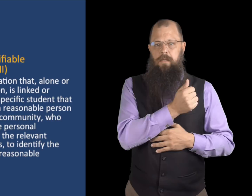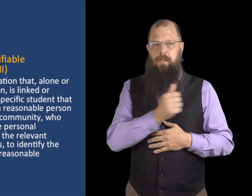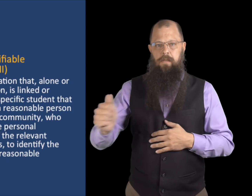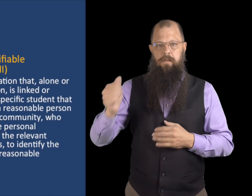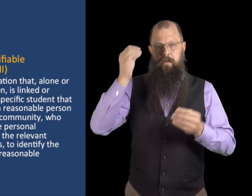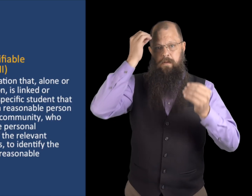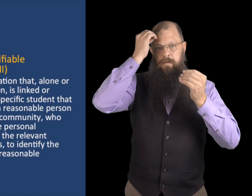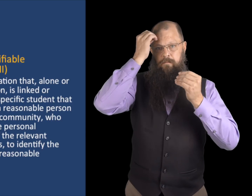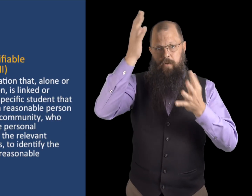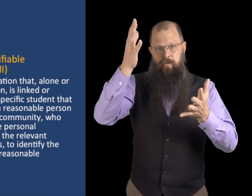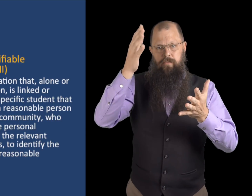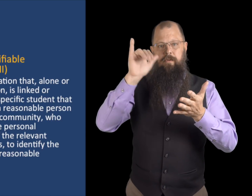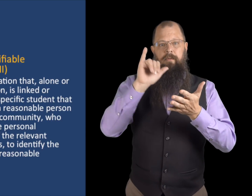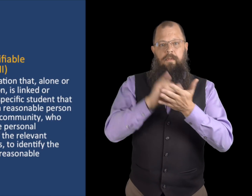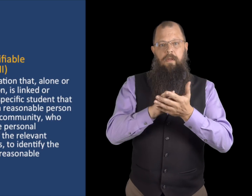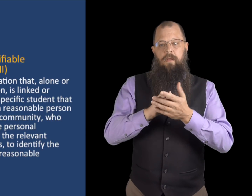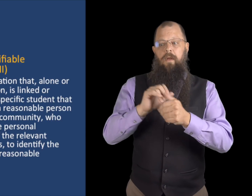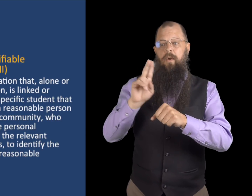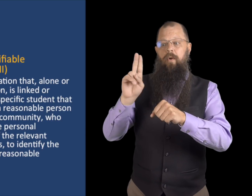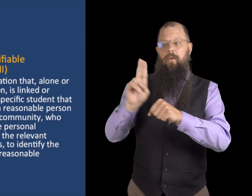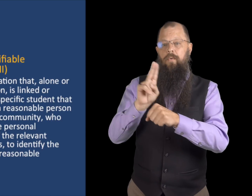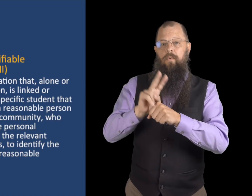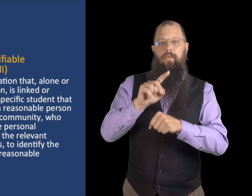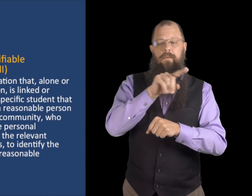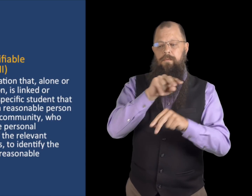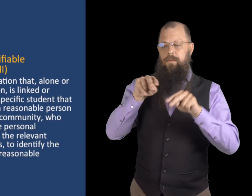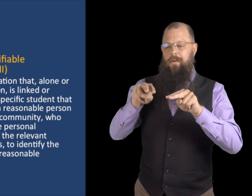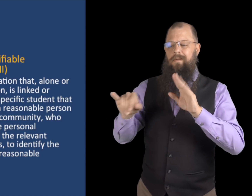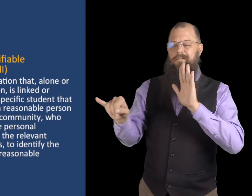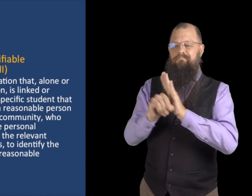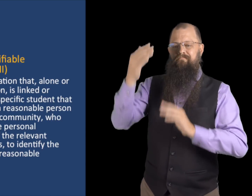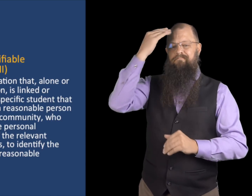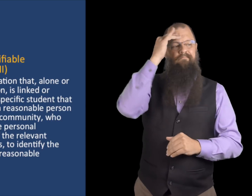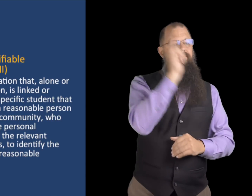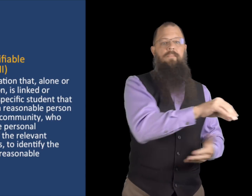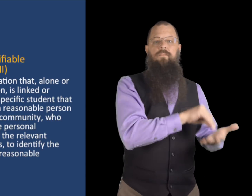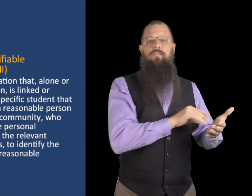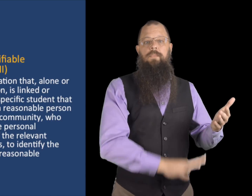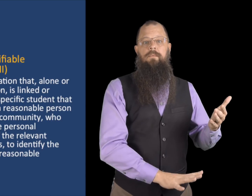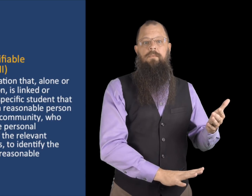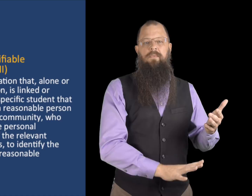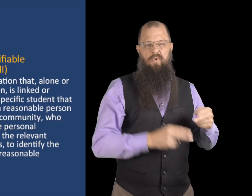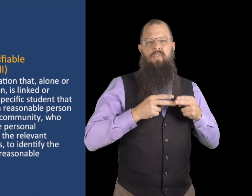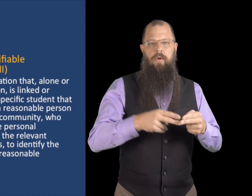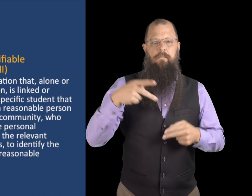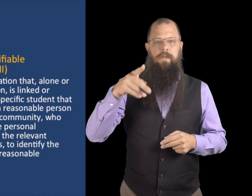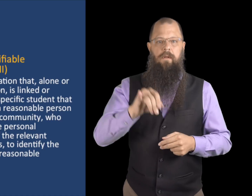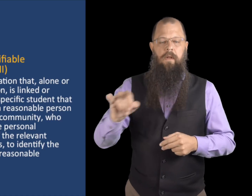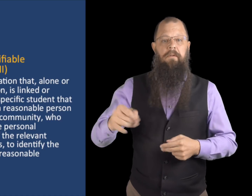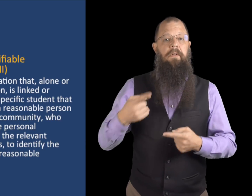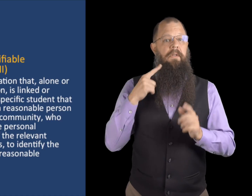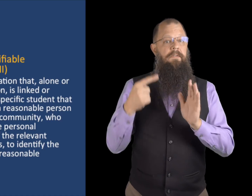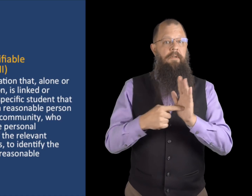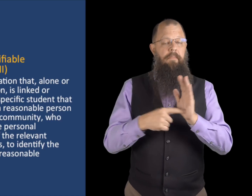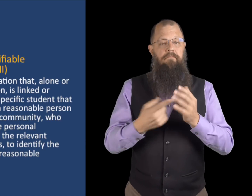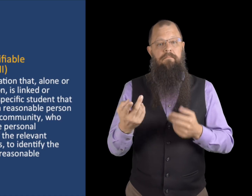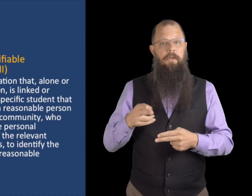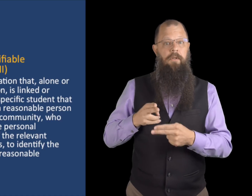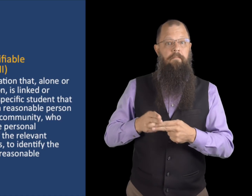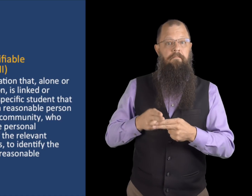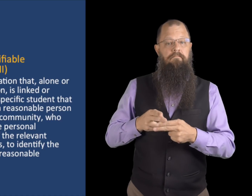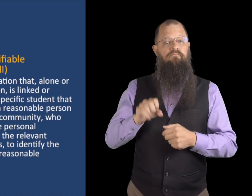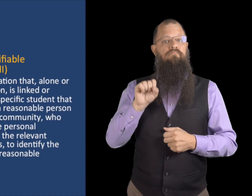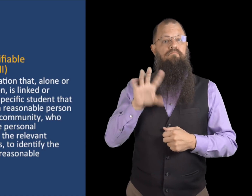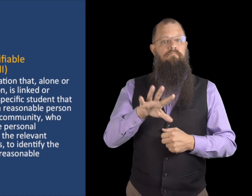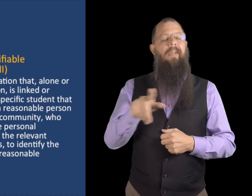now PII refers to any information that used can be easily linked to a student.